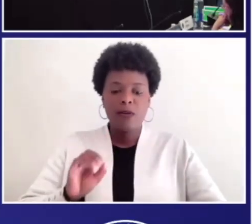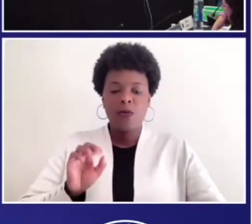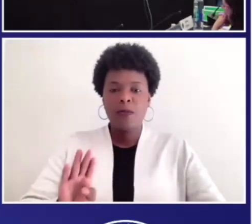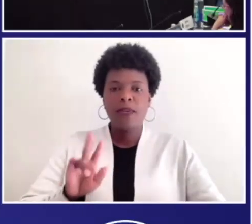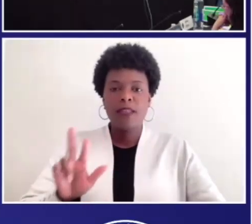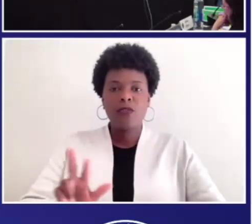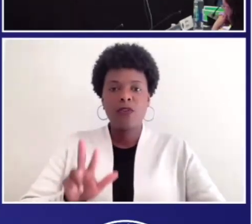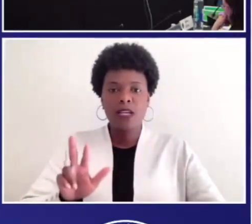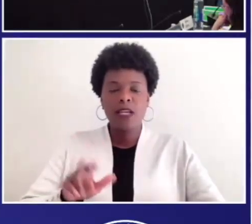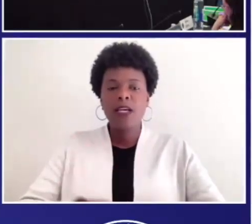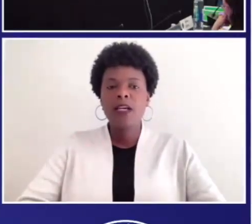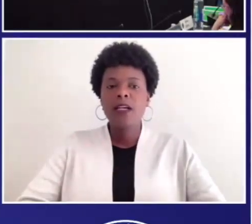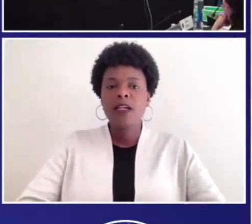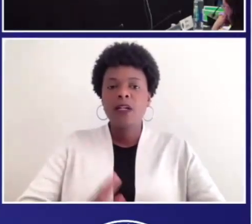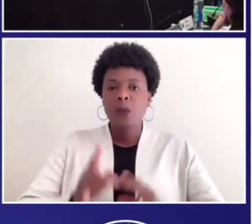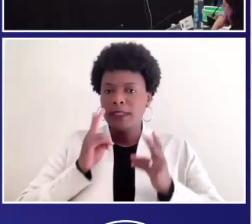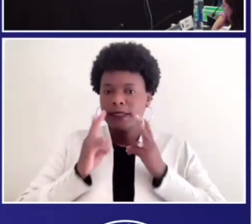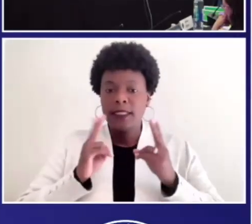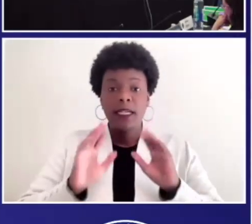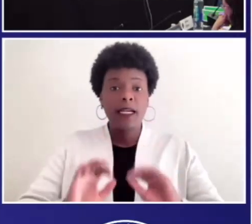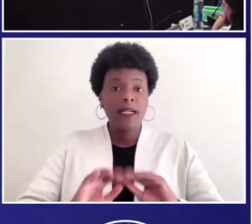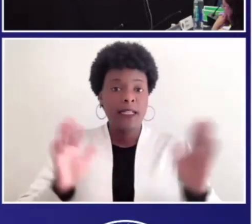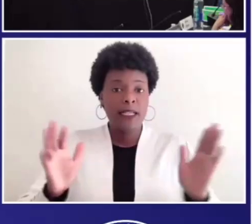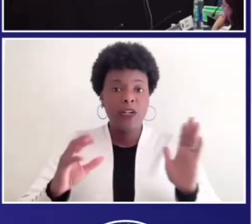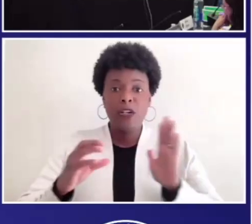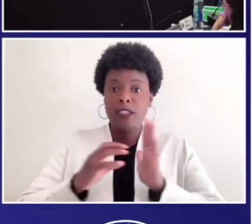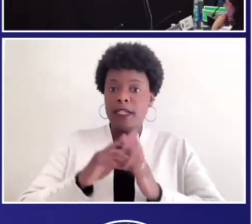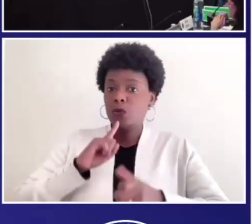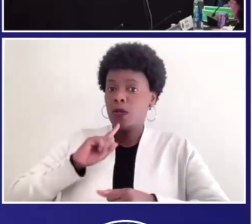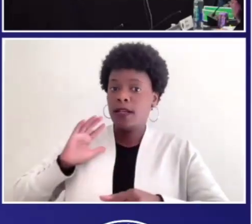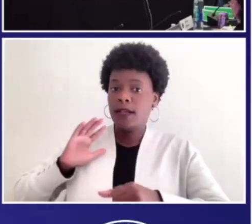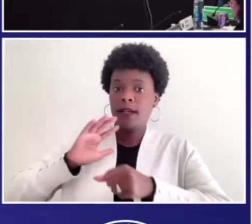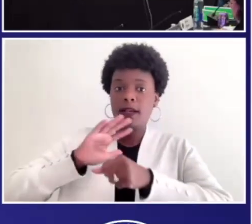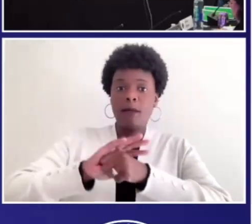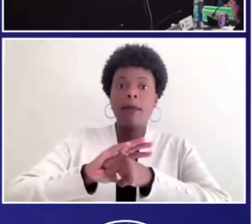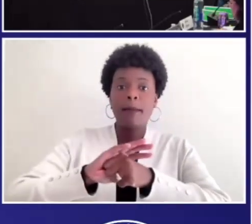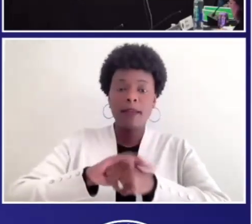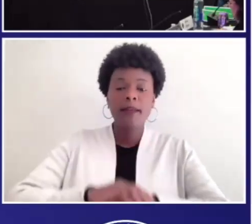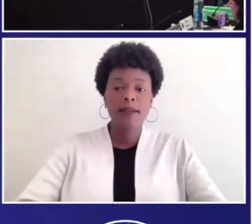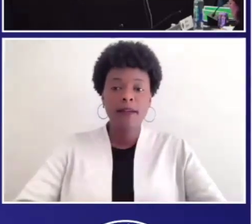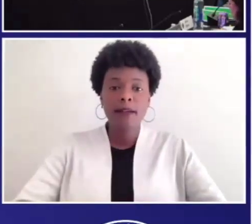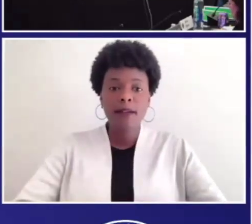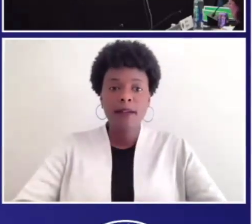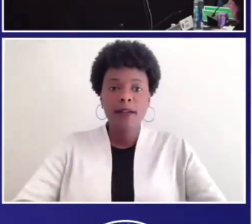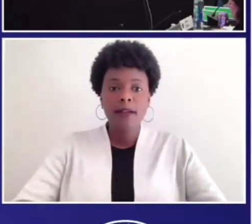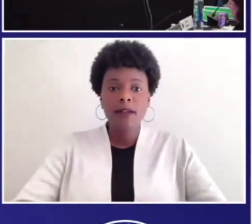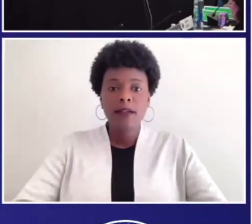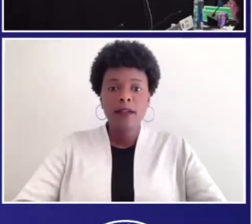We see that there's very clear textual commitment and -- to calculate the monthly